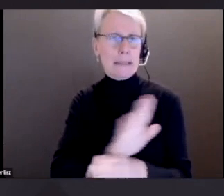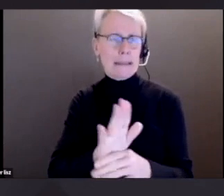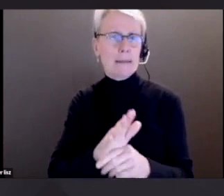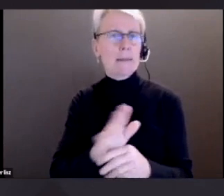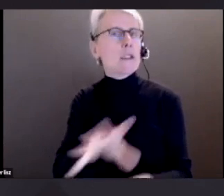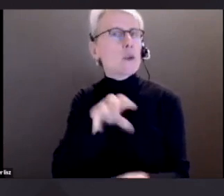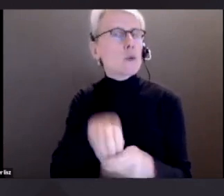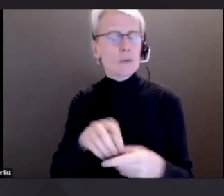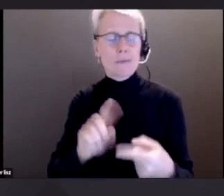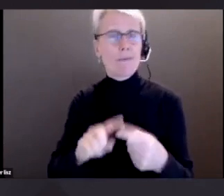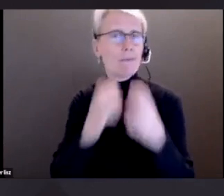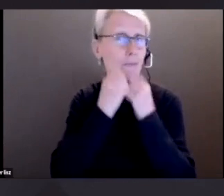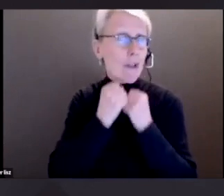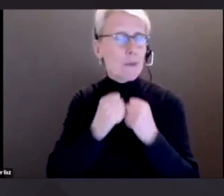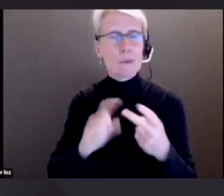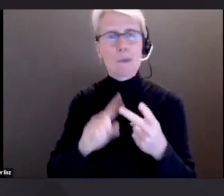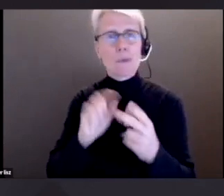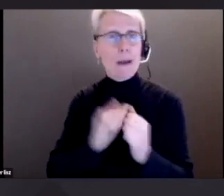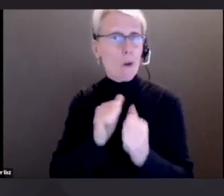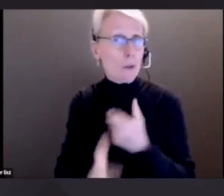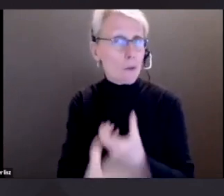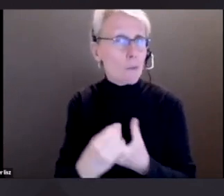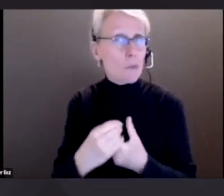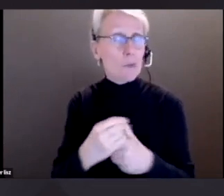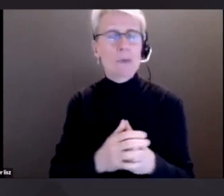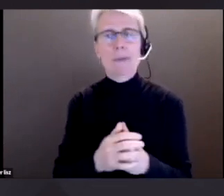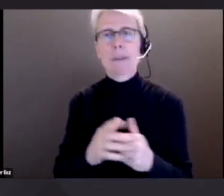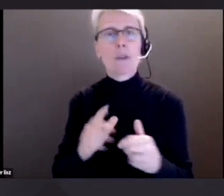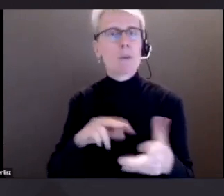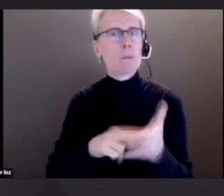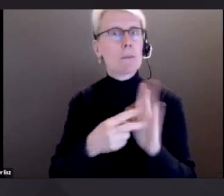who hold multiple identities in terms of disability, race,